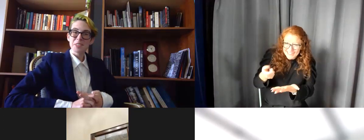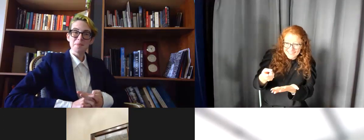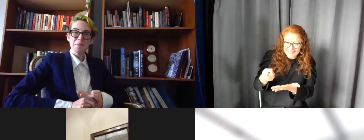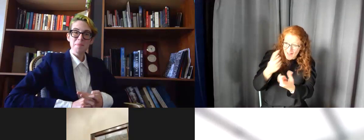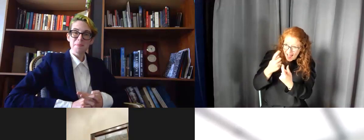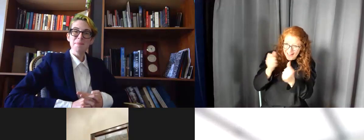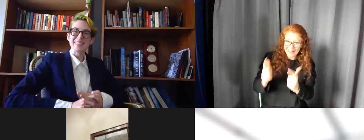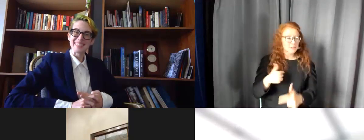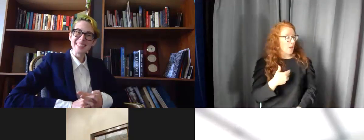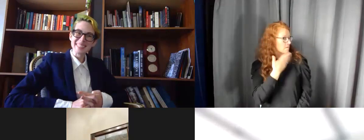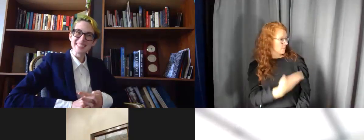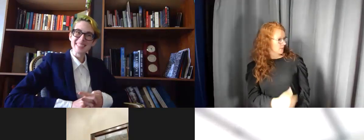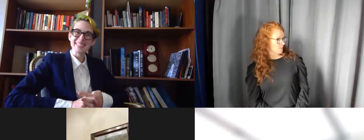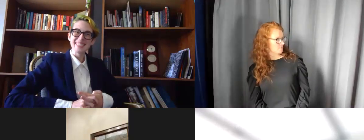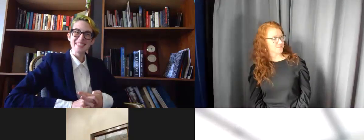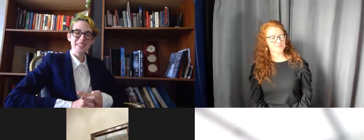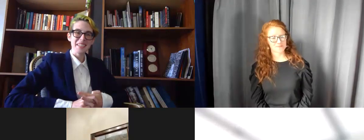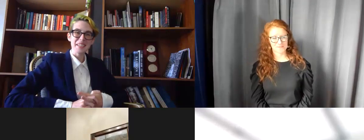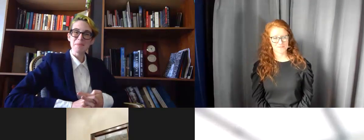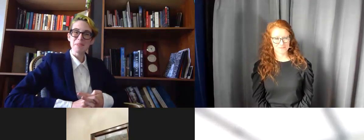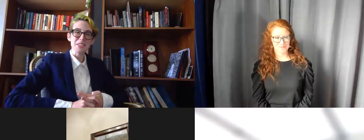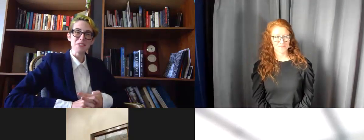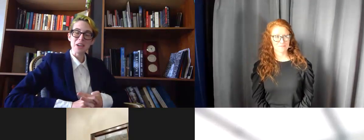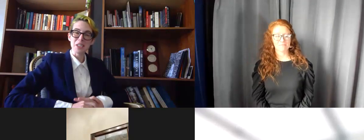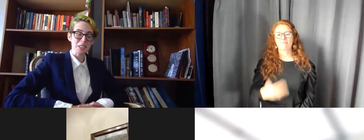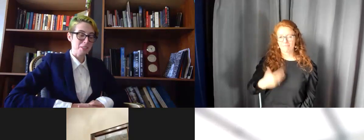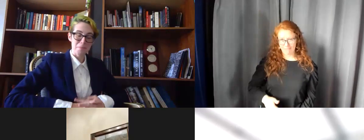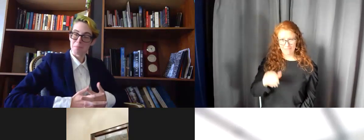Grace: Well, thank you. Farrah Garland: Yeah, this is Fara. Just